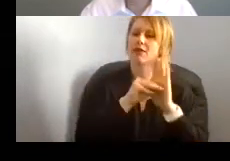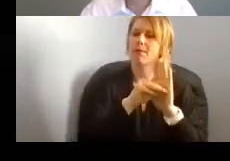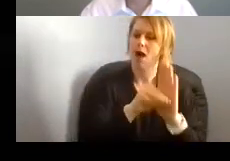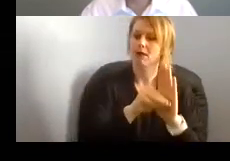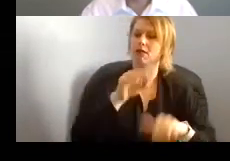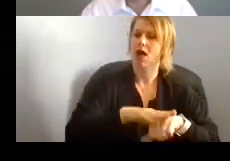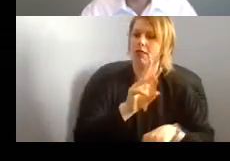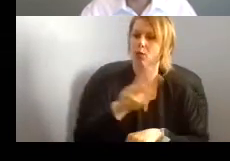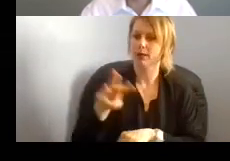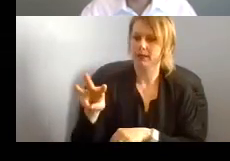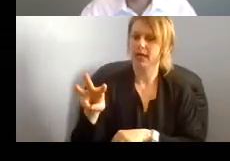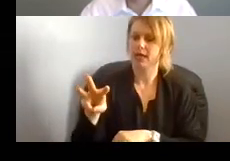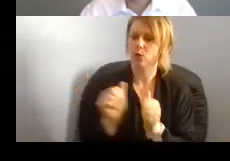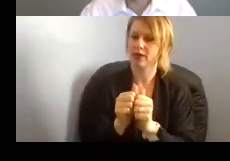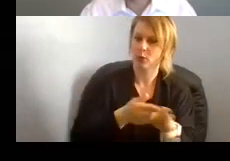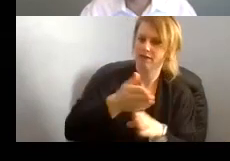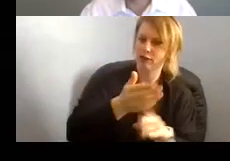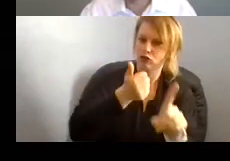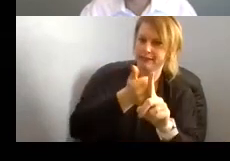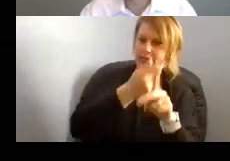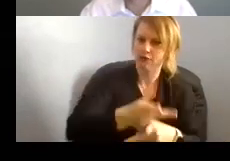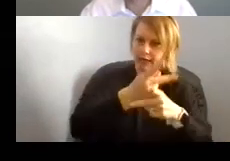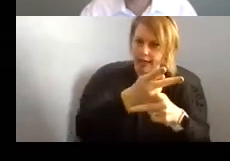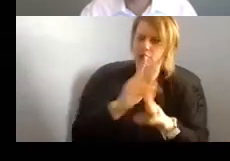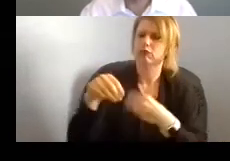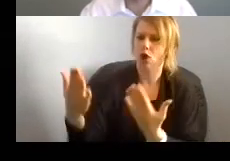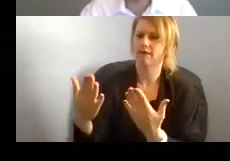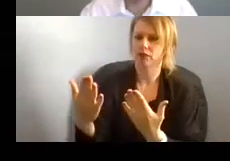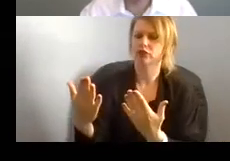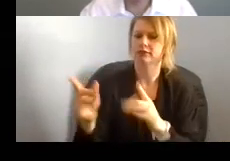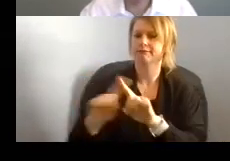self-care, and it offers some suggestions for strategies for professional self-care,